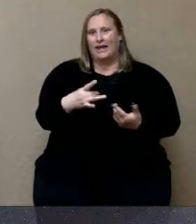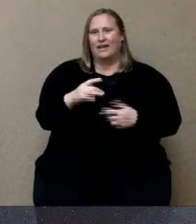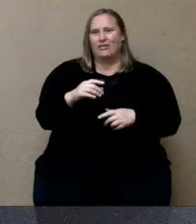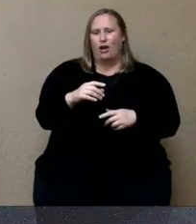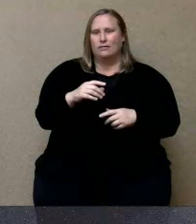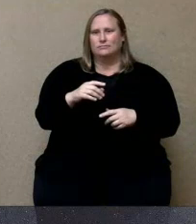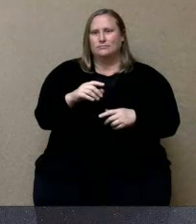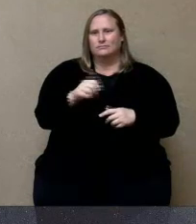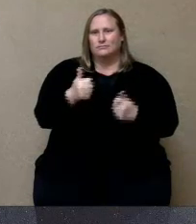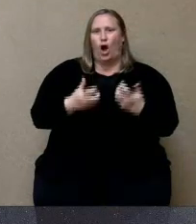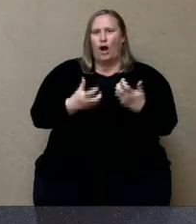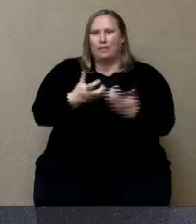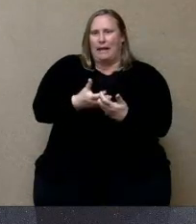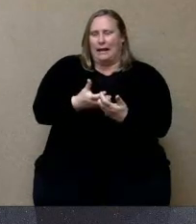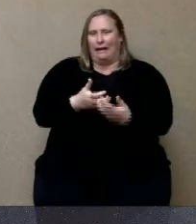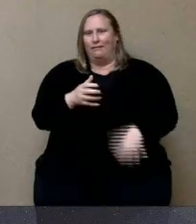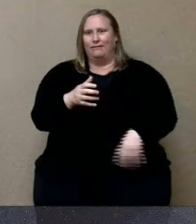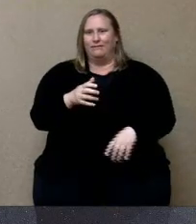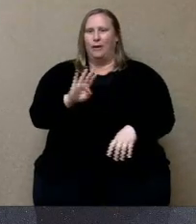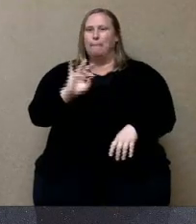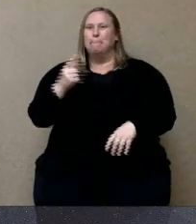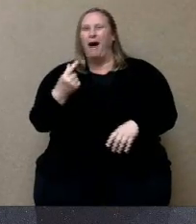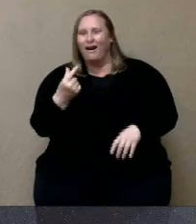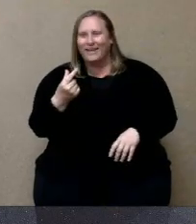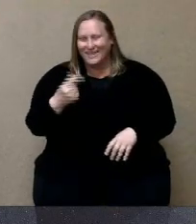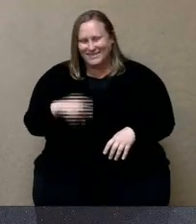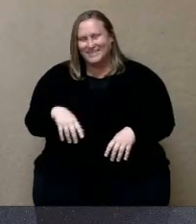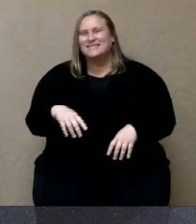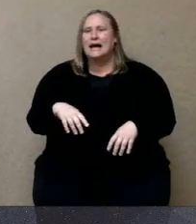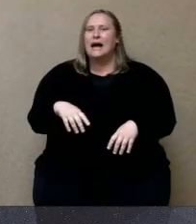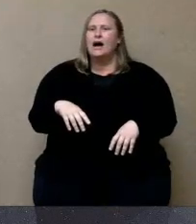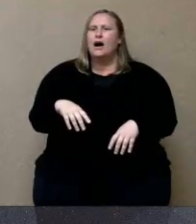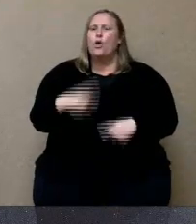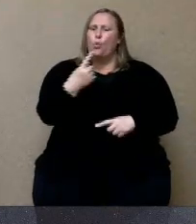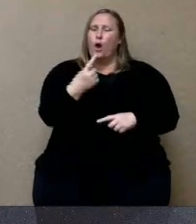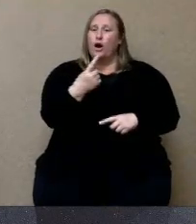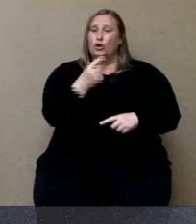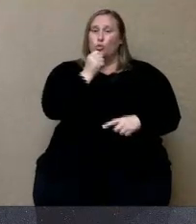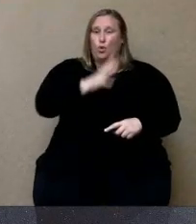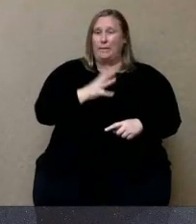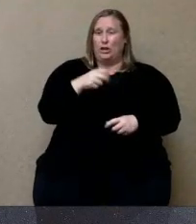years ago when I worked with a woman who had cancer and had her tongue removed.